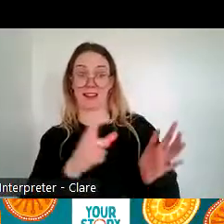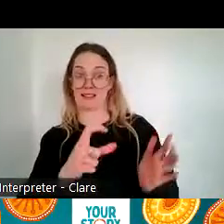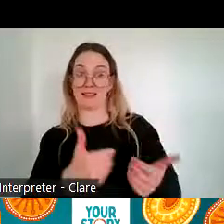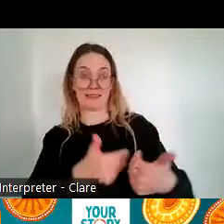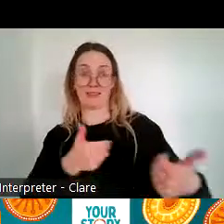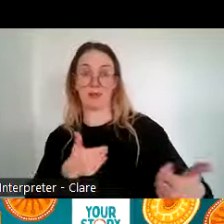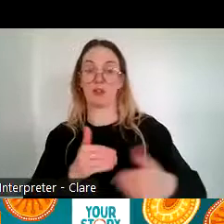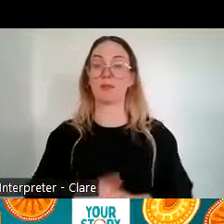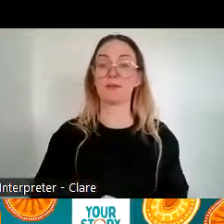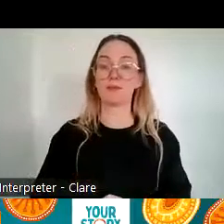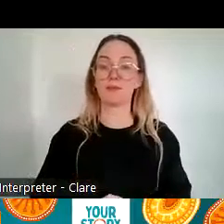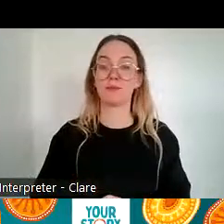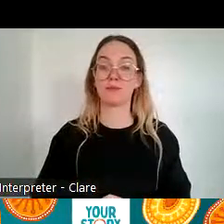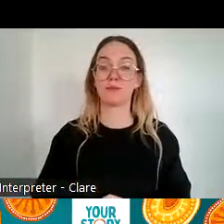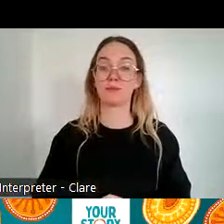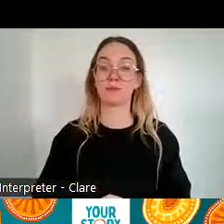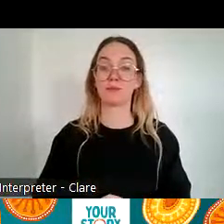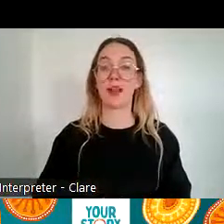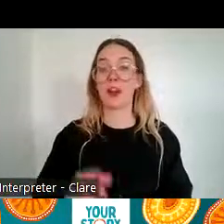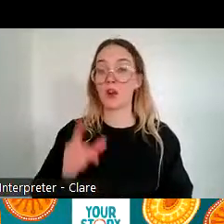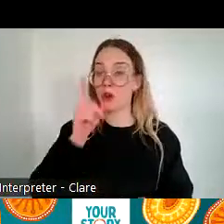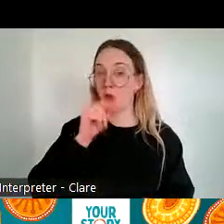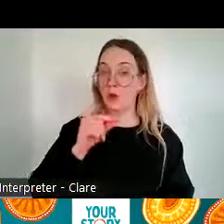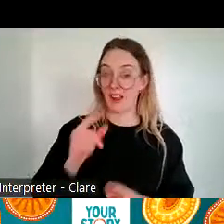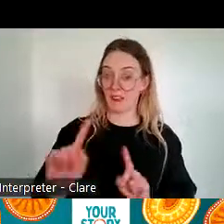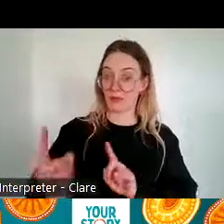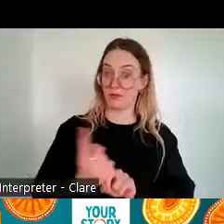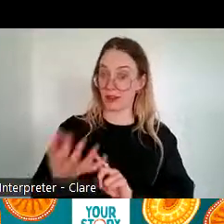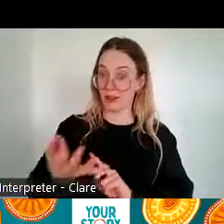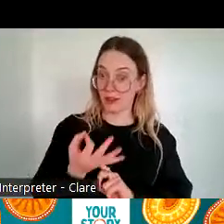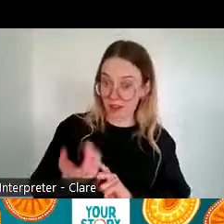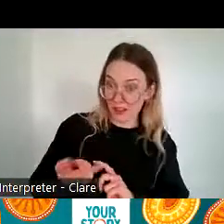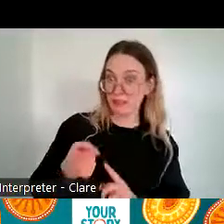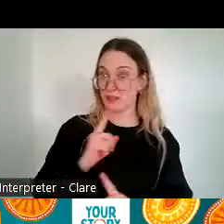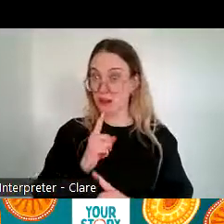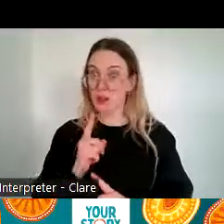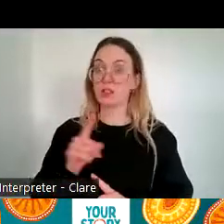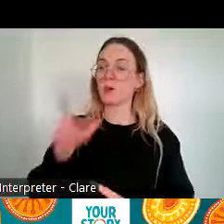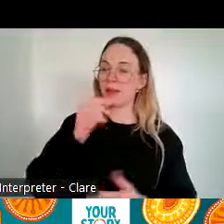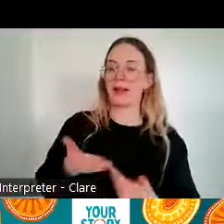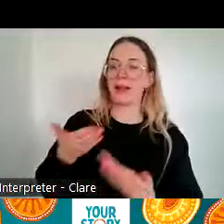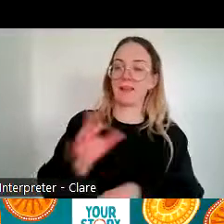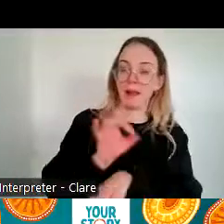connect people with other supports, including free counselling and help with other legal matters.